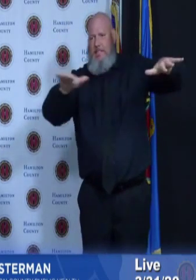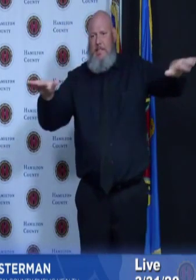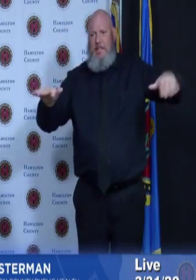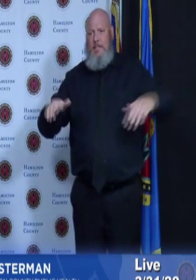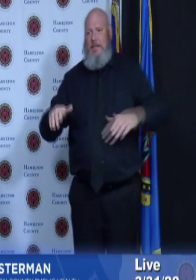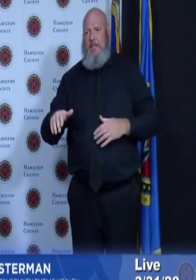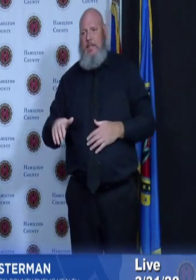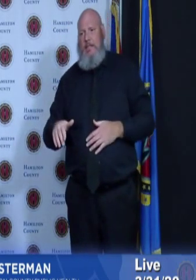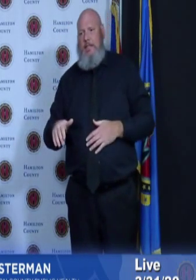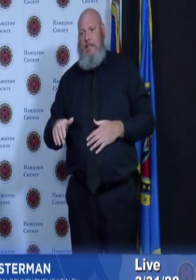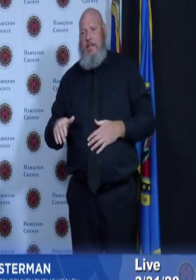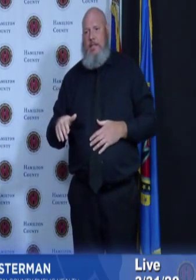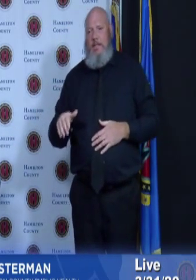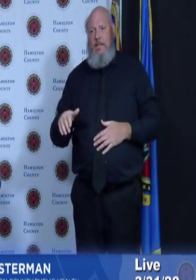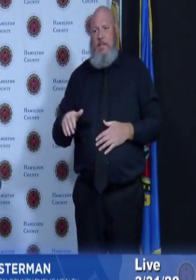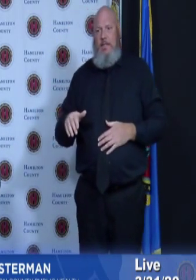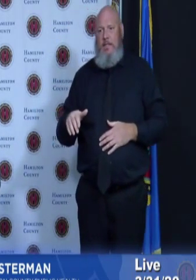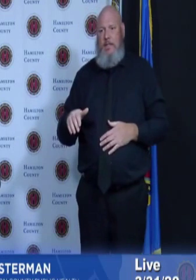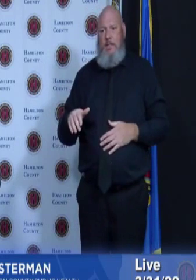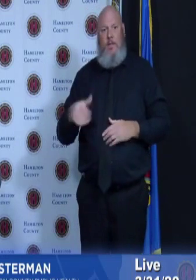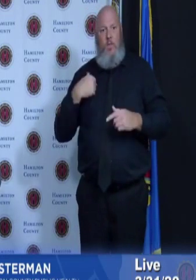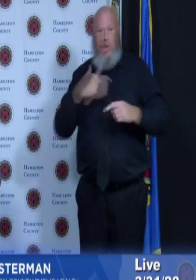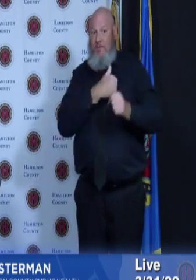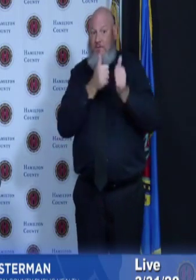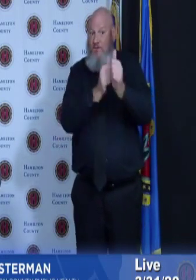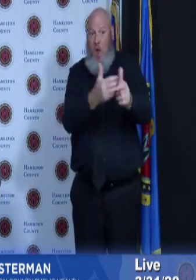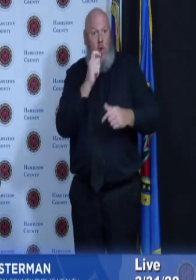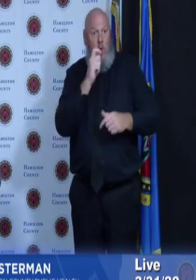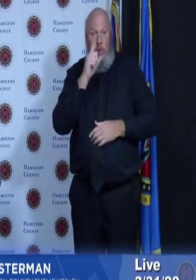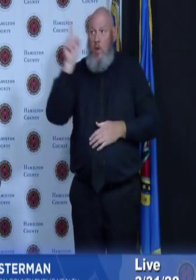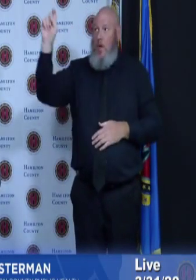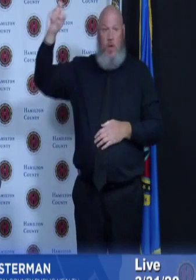reaching out to the other jurisdictions you know Hamilton County has a total of